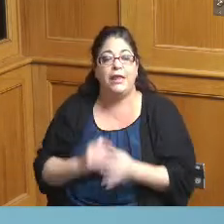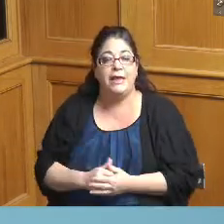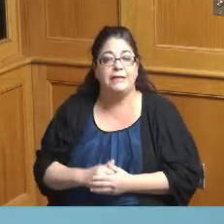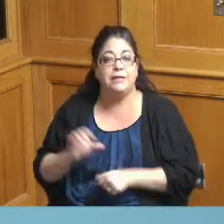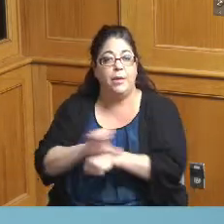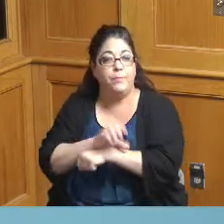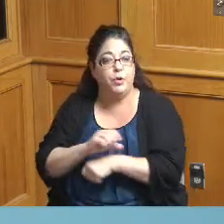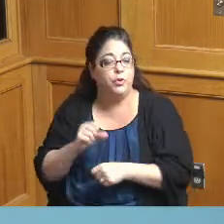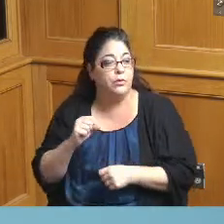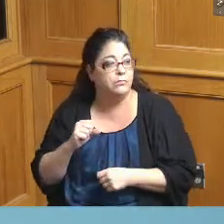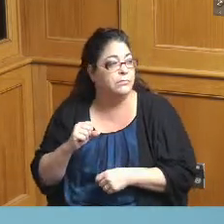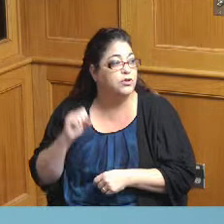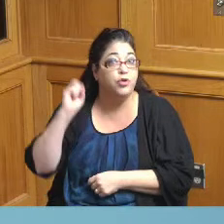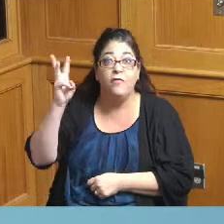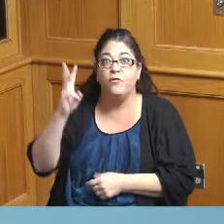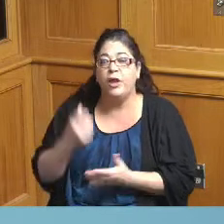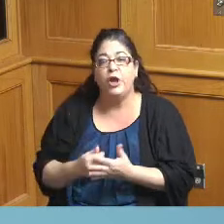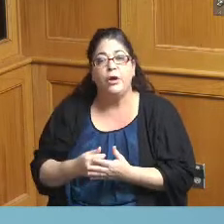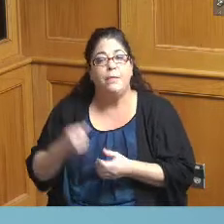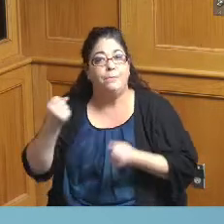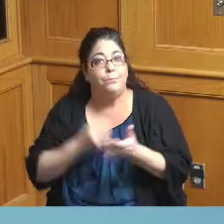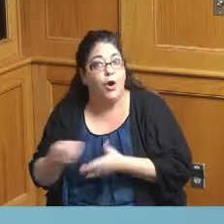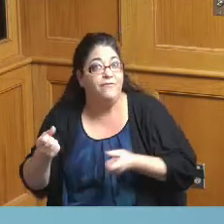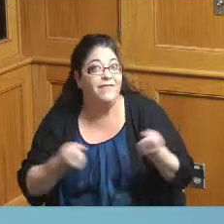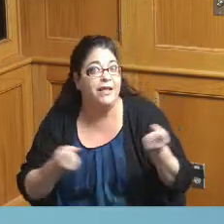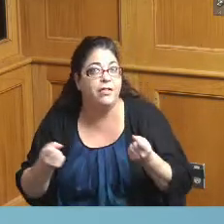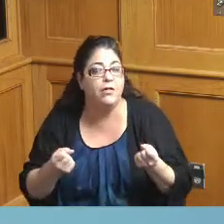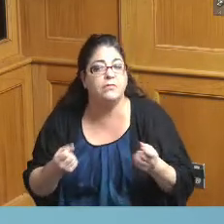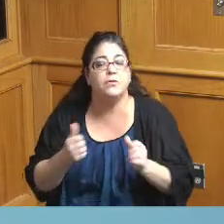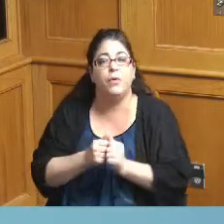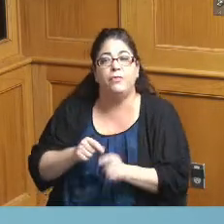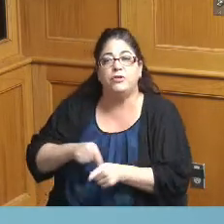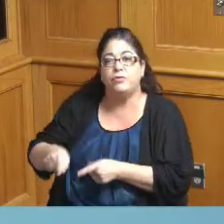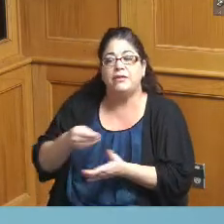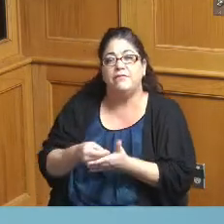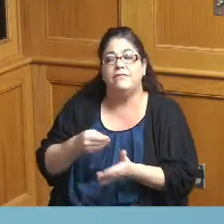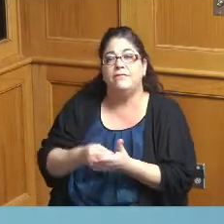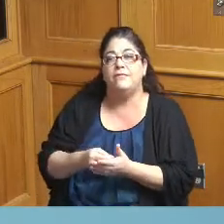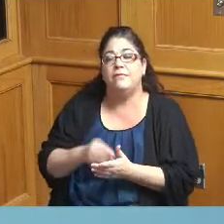software vehicles we bought the original magnetometer for our building